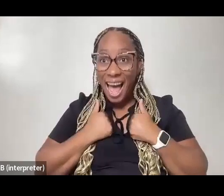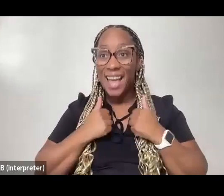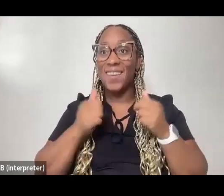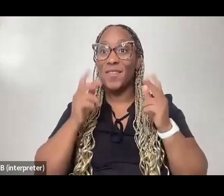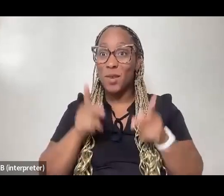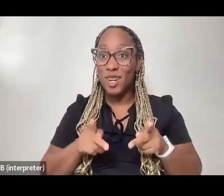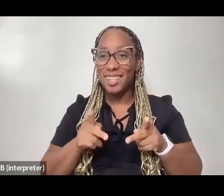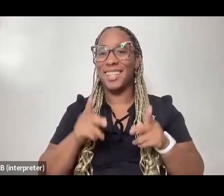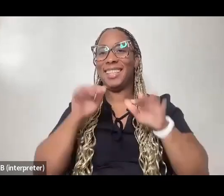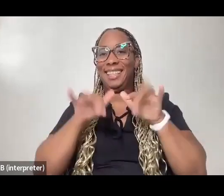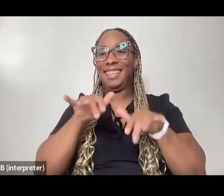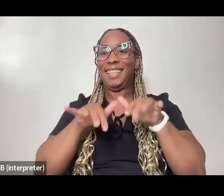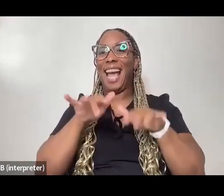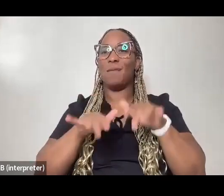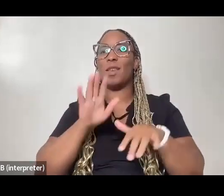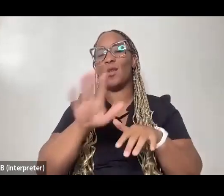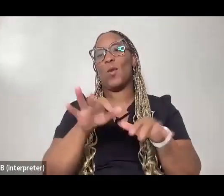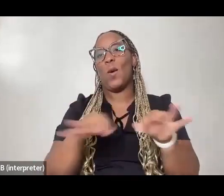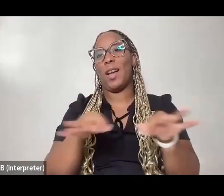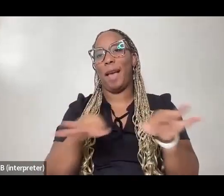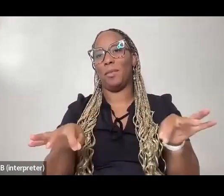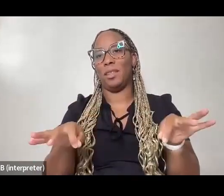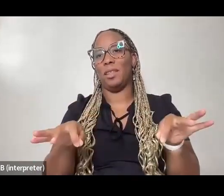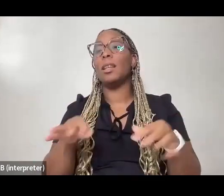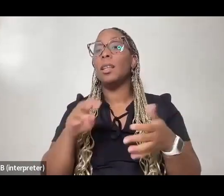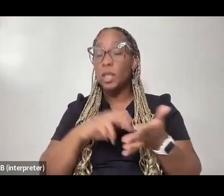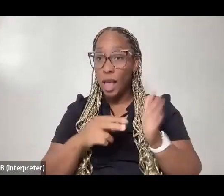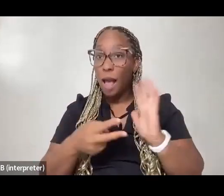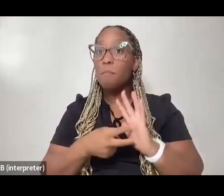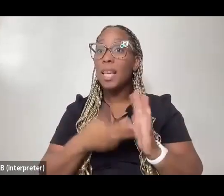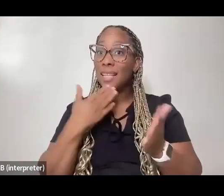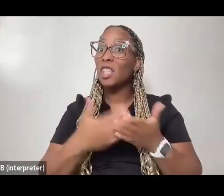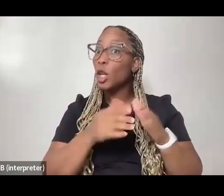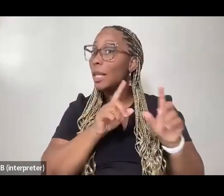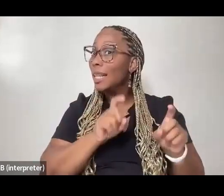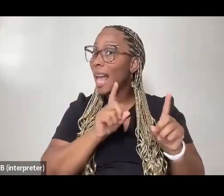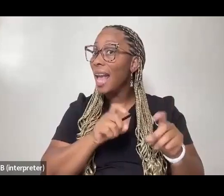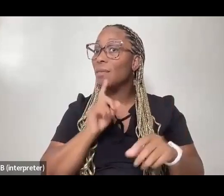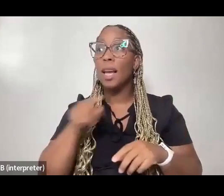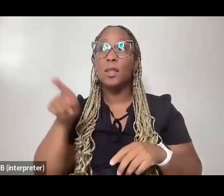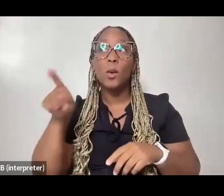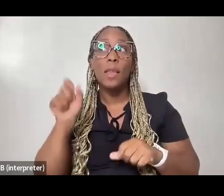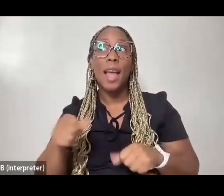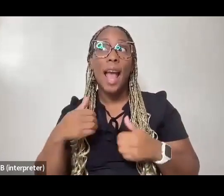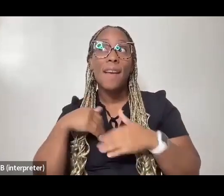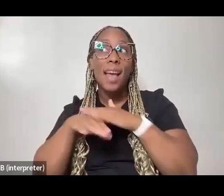that is typing out your captions. Which means it is good to test and make sure that they have access, that they need, make